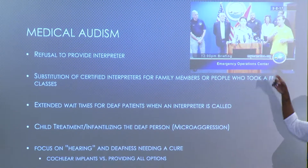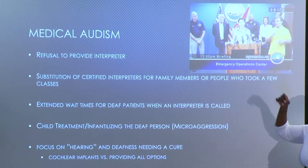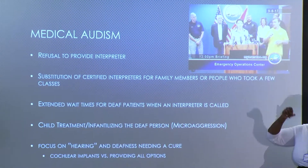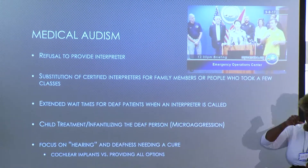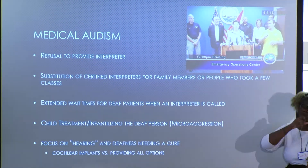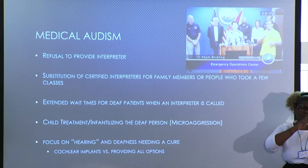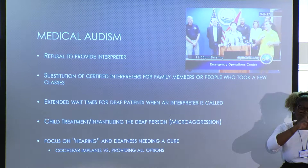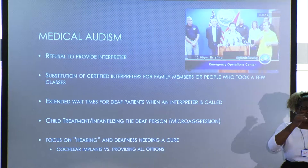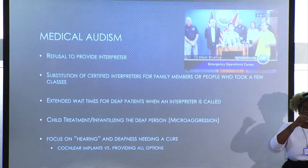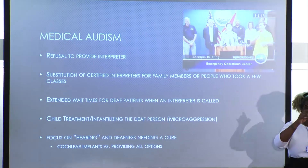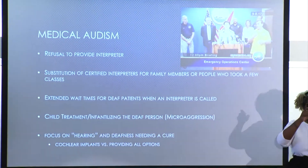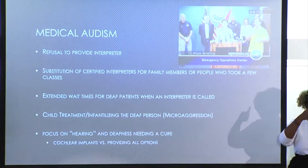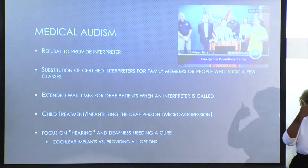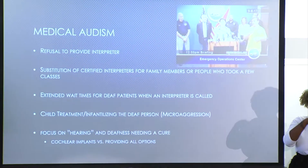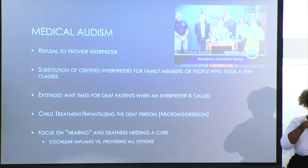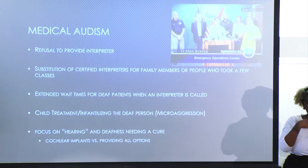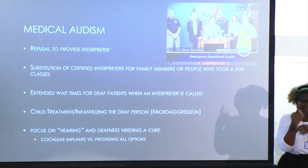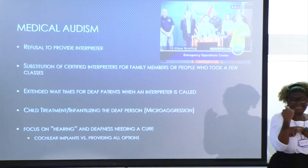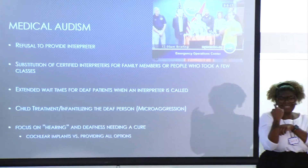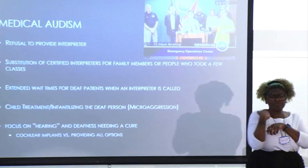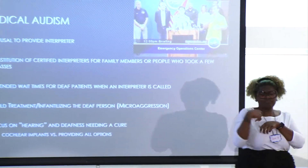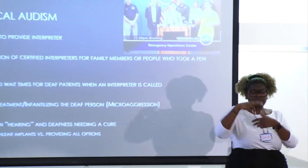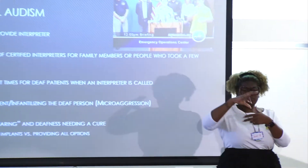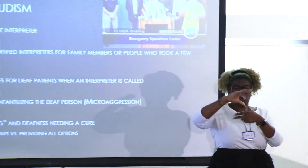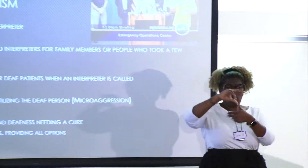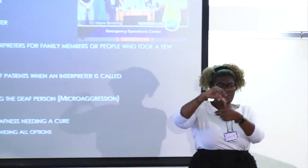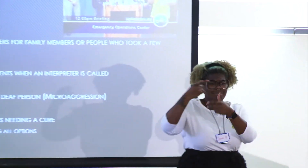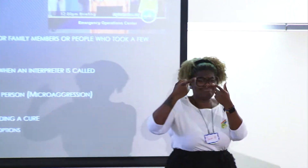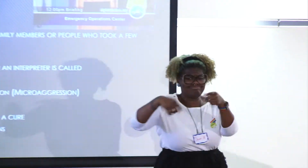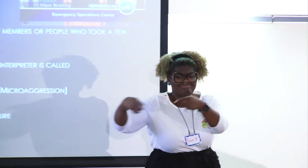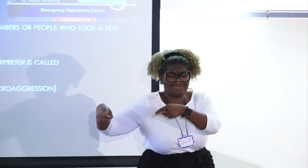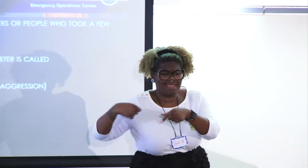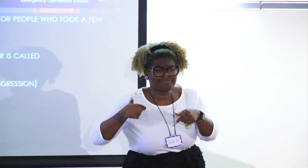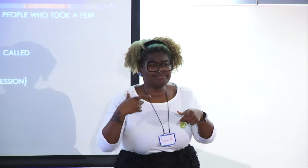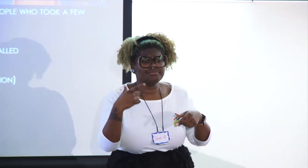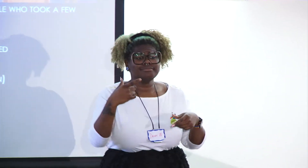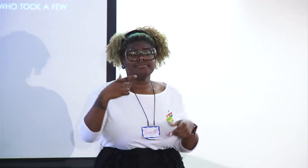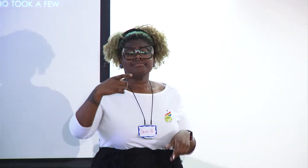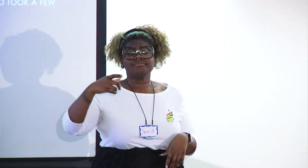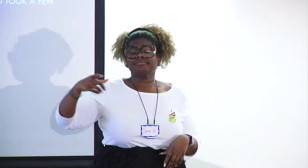Another example of audism is medical audism. Last year there was a hurricane.